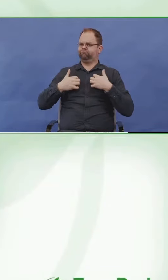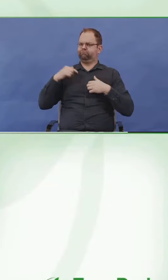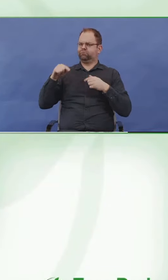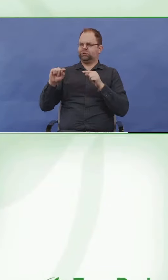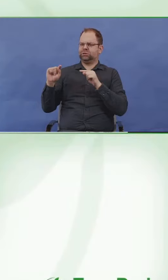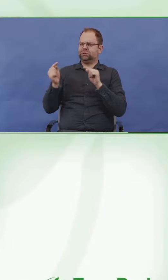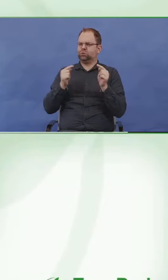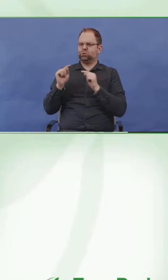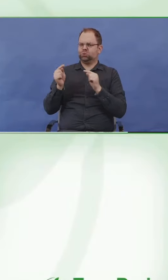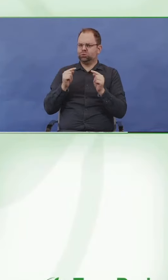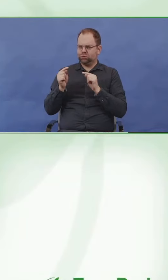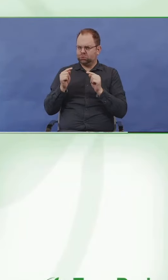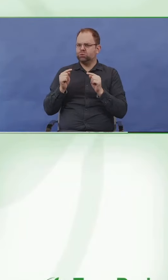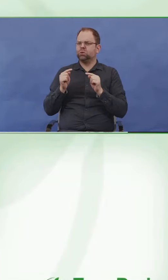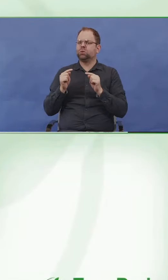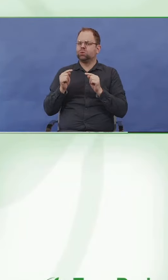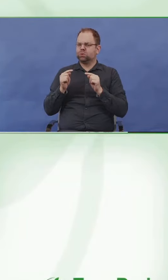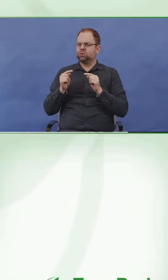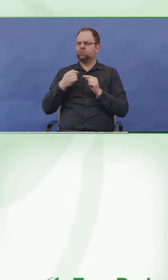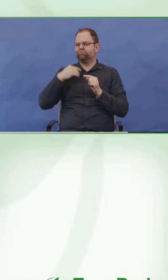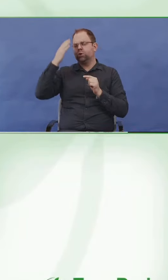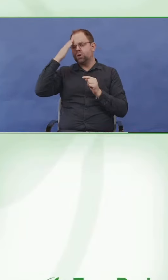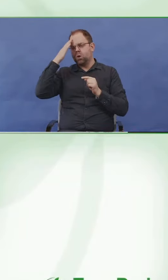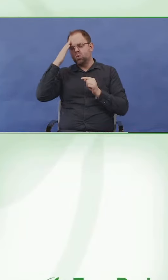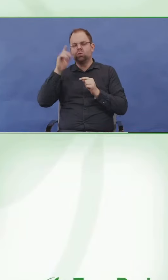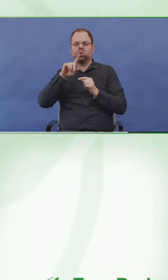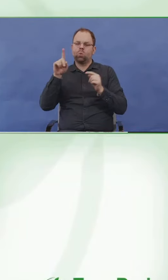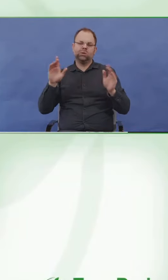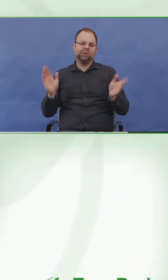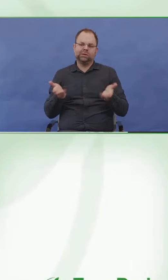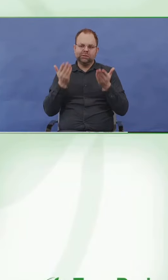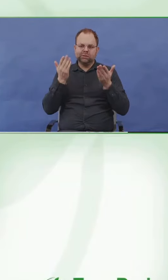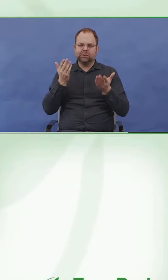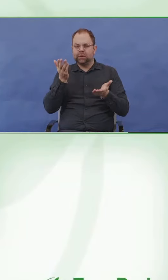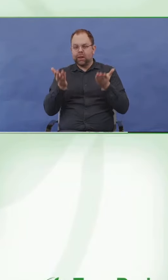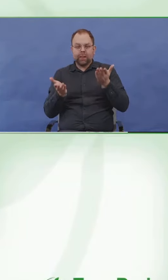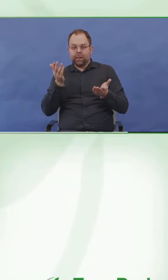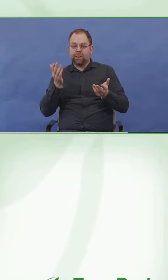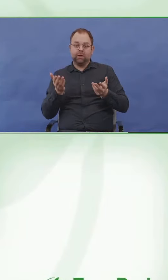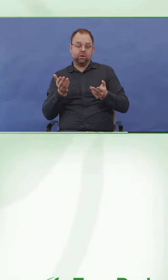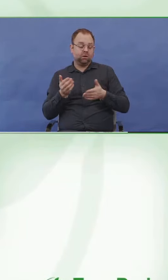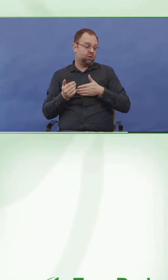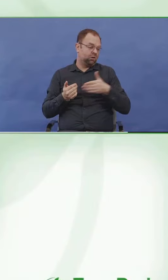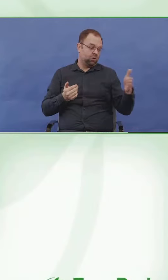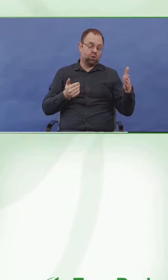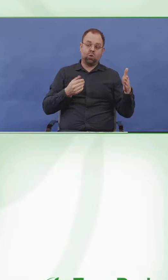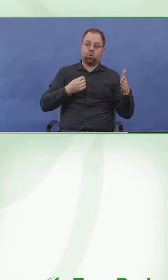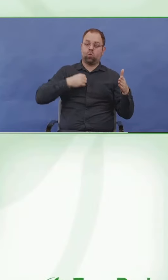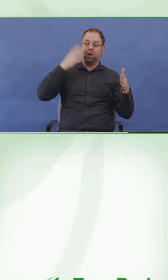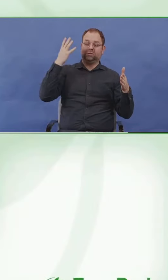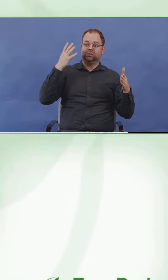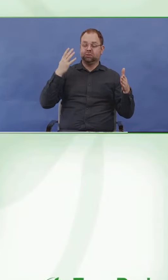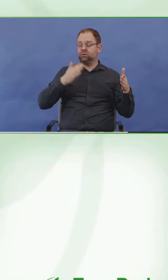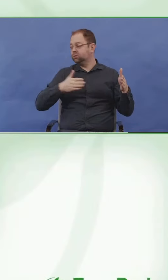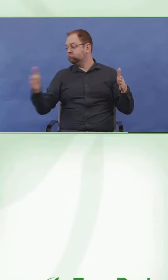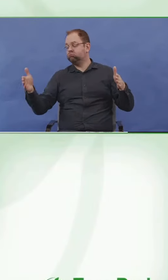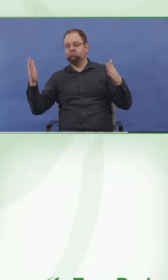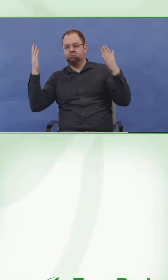understand that what I discussed, what I said about was kind of